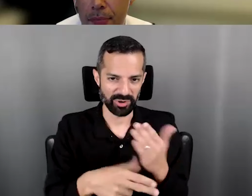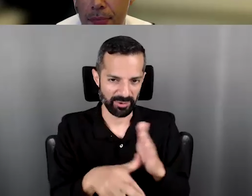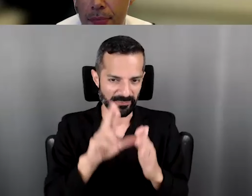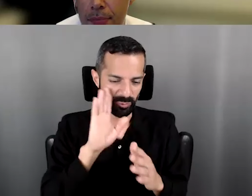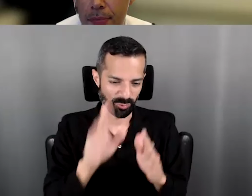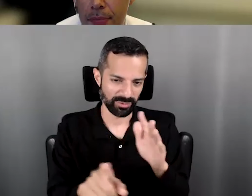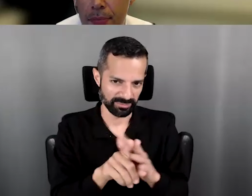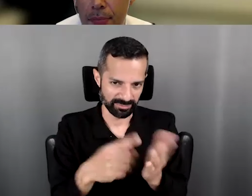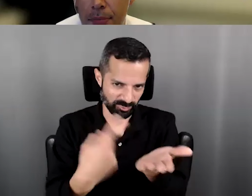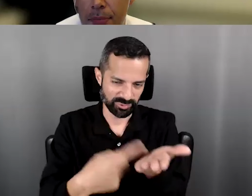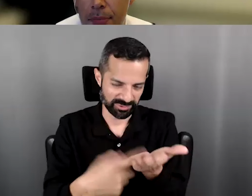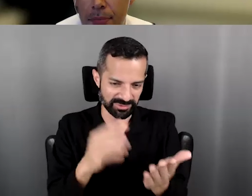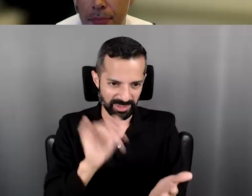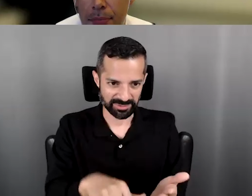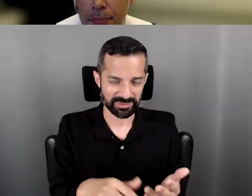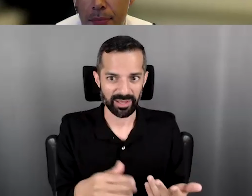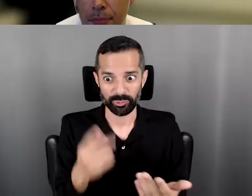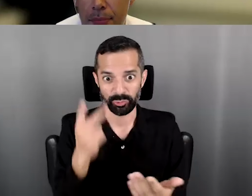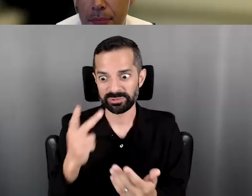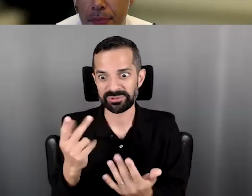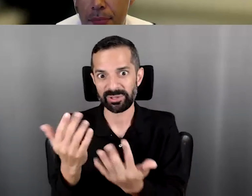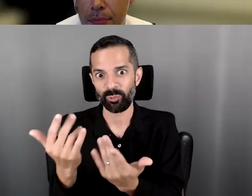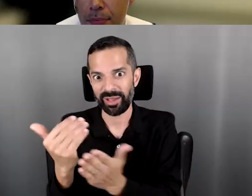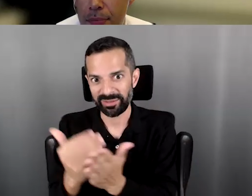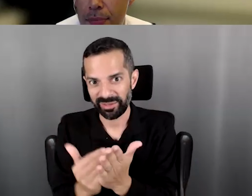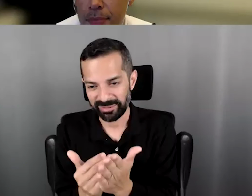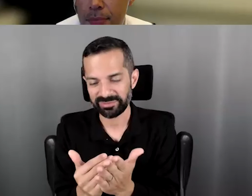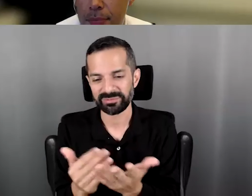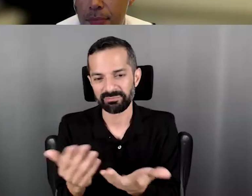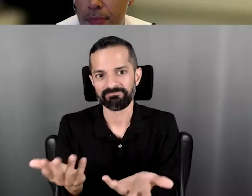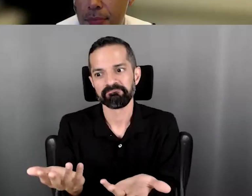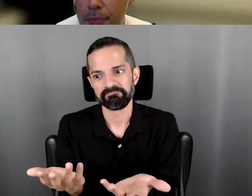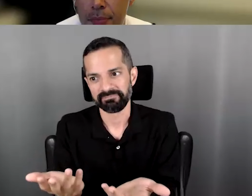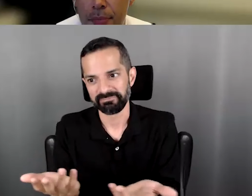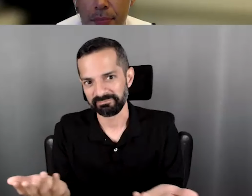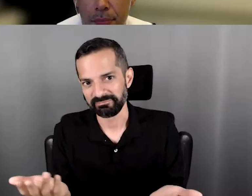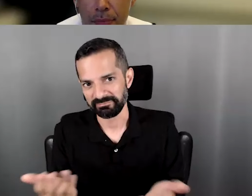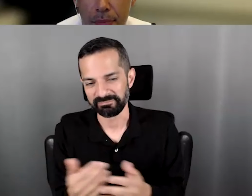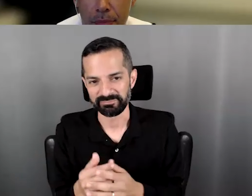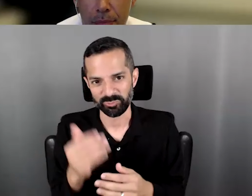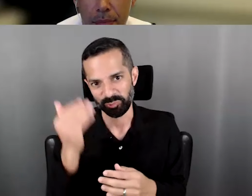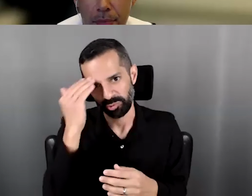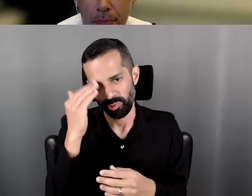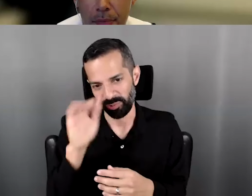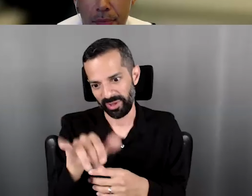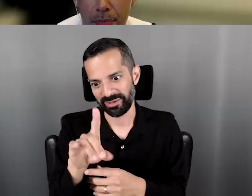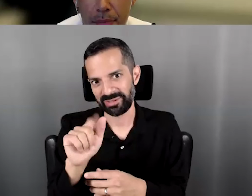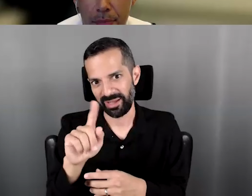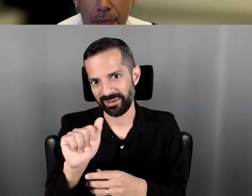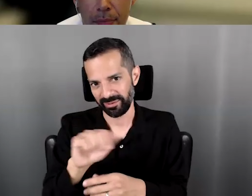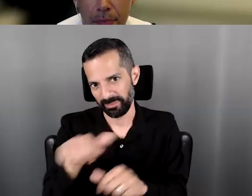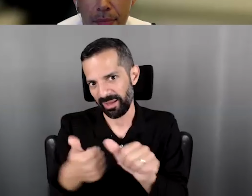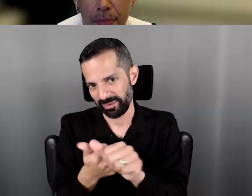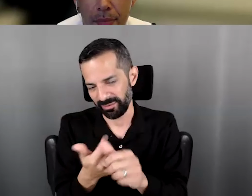and you see, you know, whatever those indicators are in there typically. No, but the data backs it up. And that's what we want to be able to see.